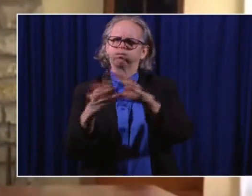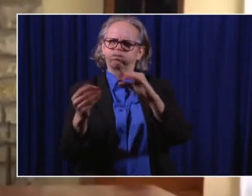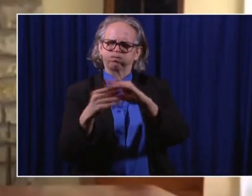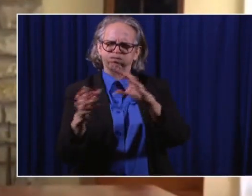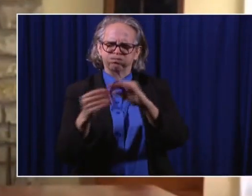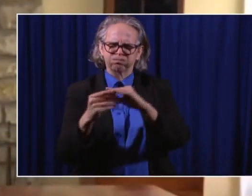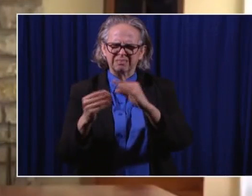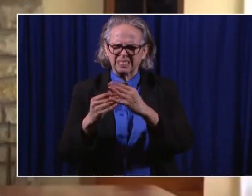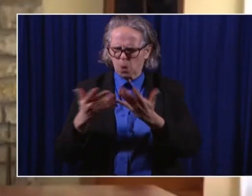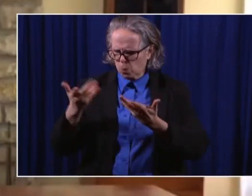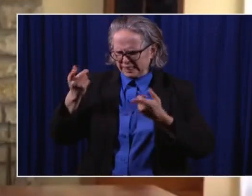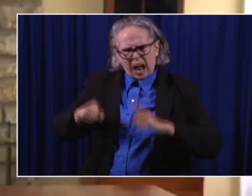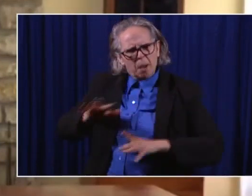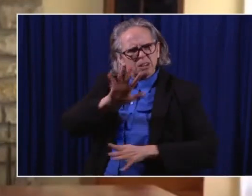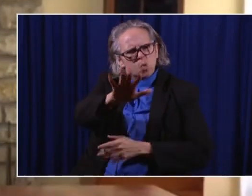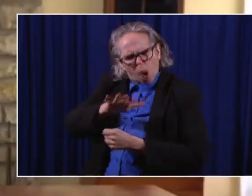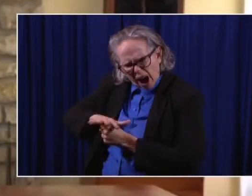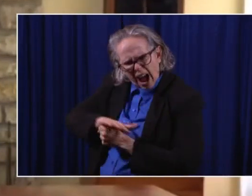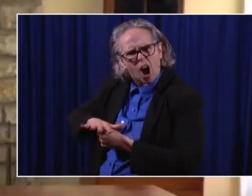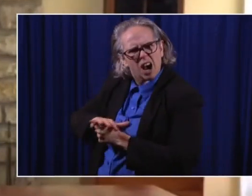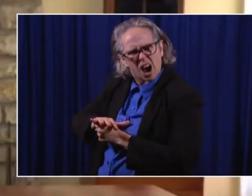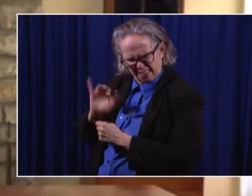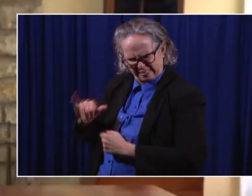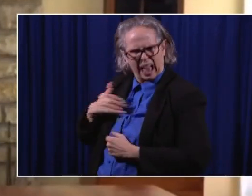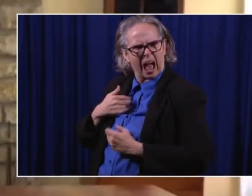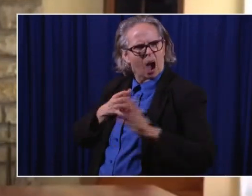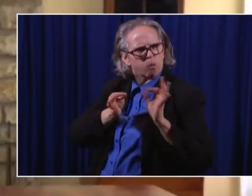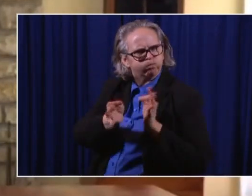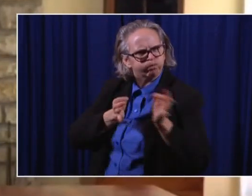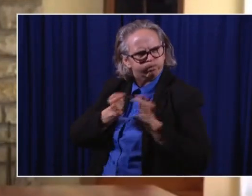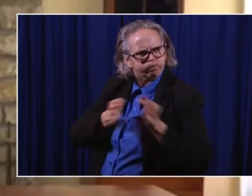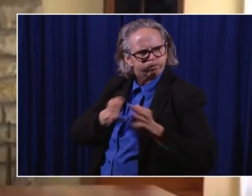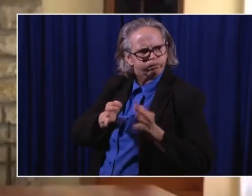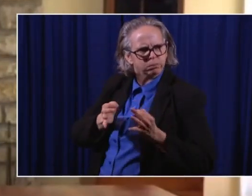I HAVE DOCTORS WITH ME IN EACH ONE ARE STAYING IN THE LOCAL HOSPITAL.